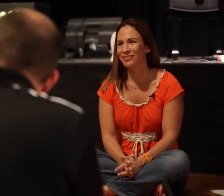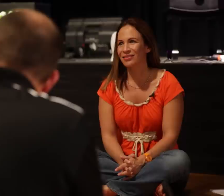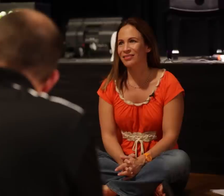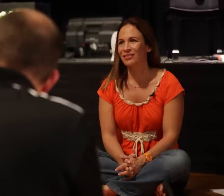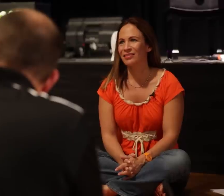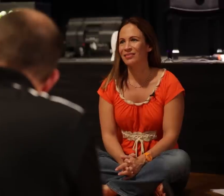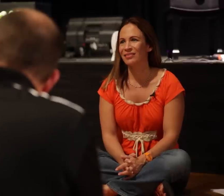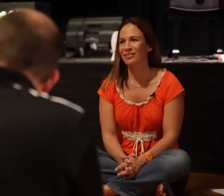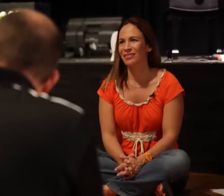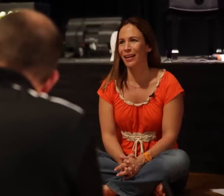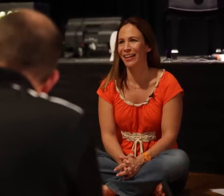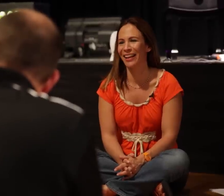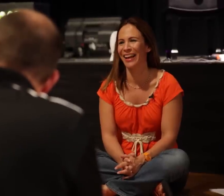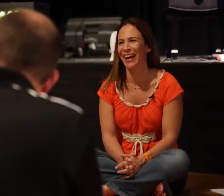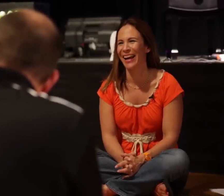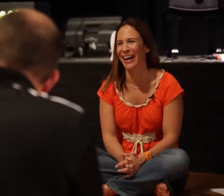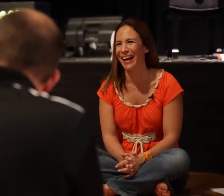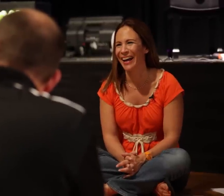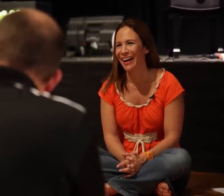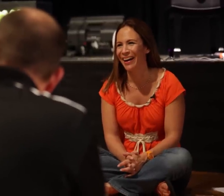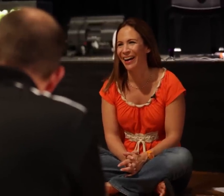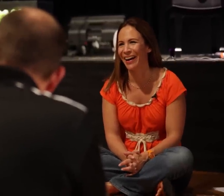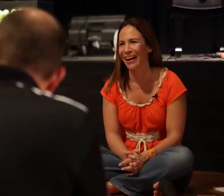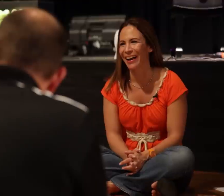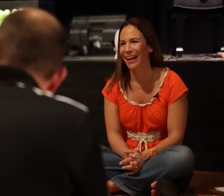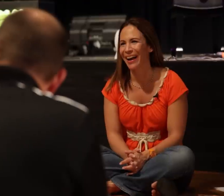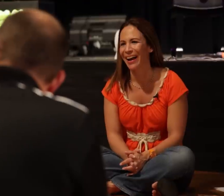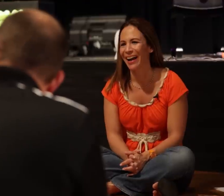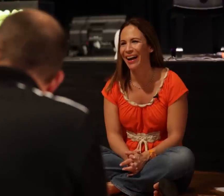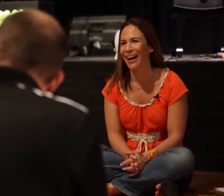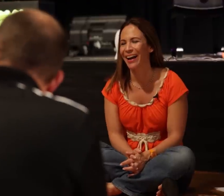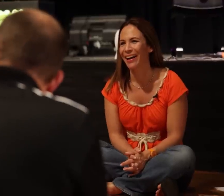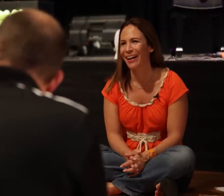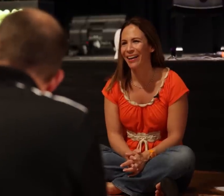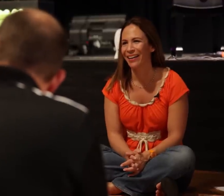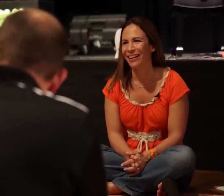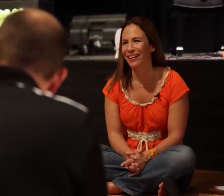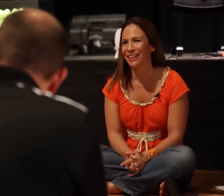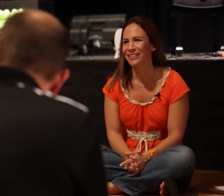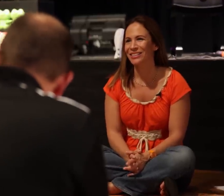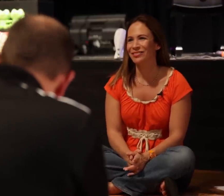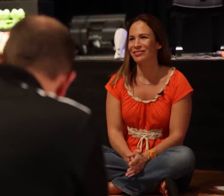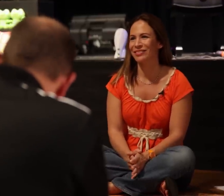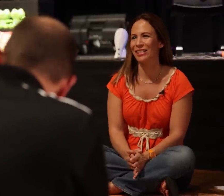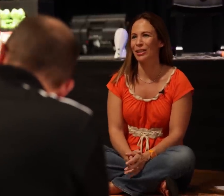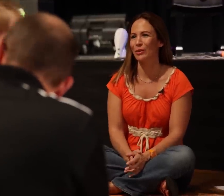So I said to my sister and she's like I love Rachel. I sit her in her seat when she eats breakfast, lunch, dinner and she's just like this.